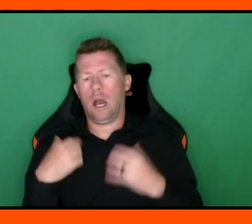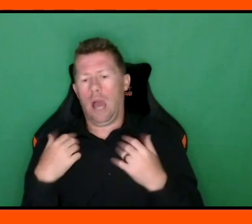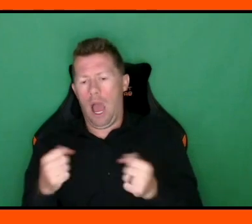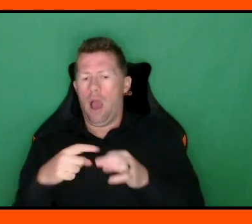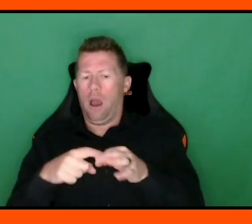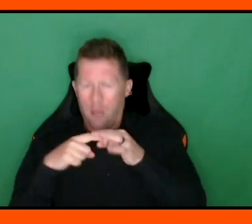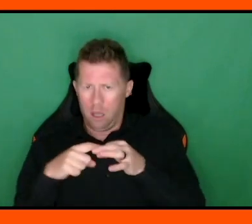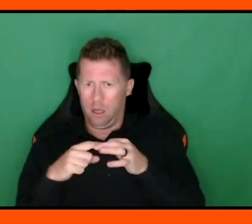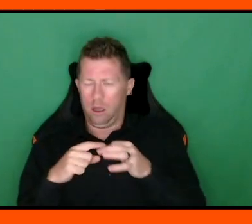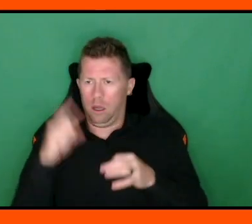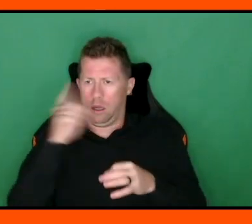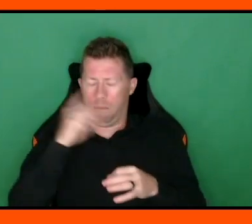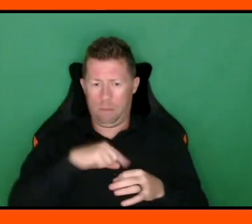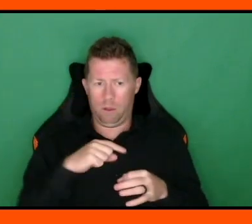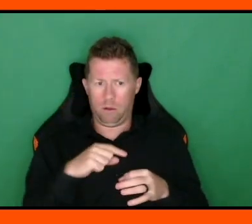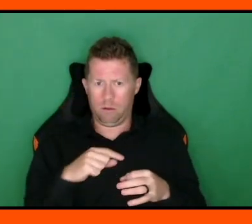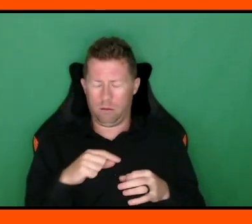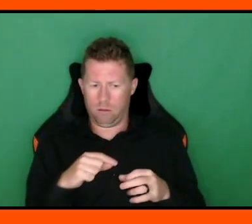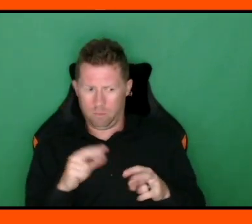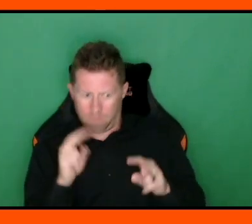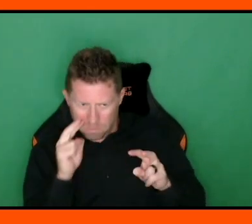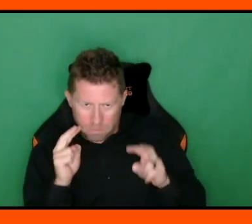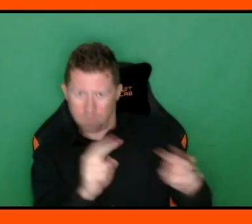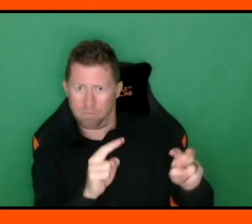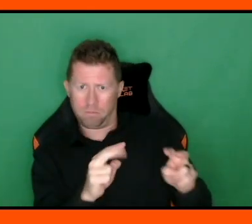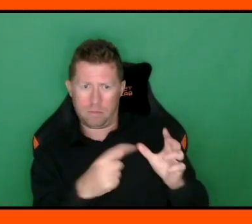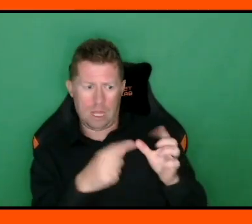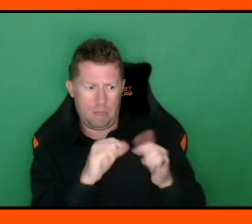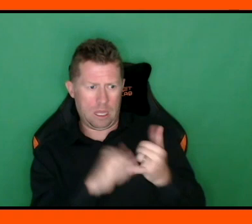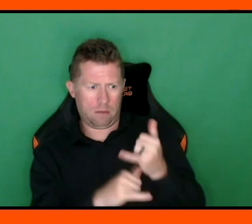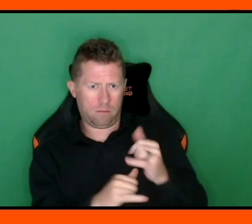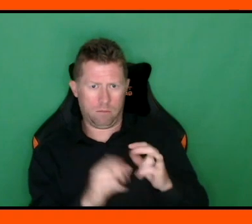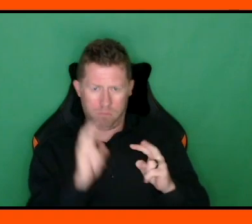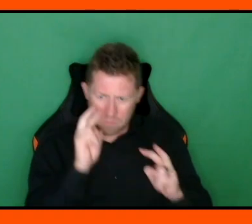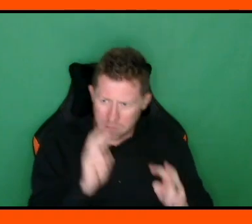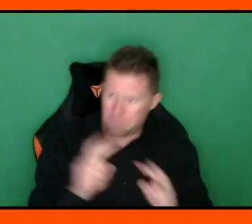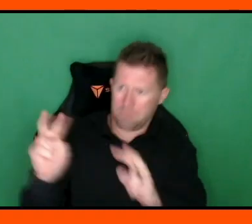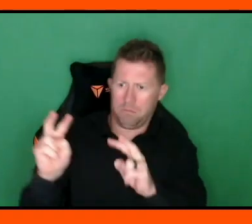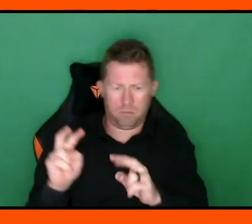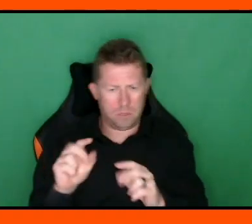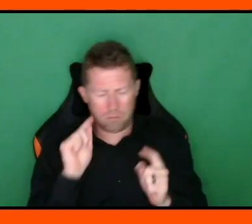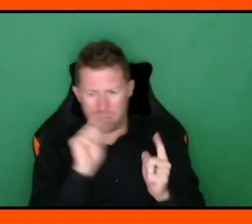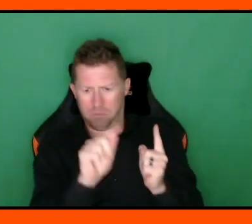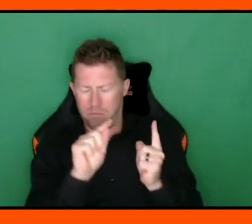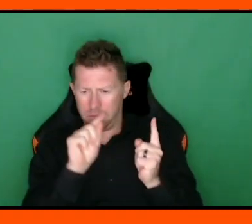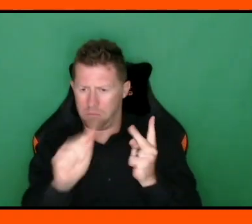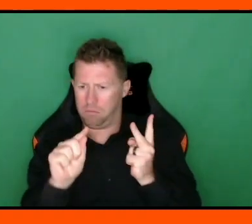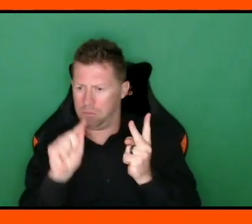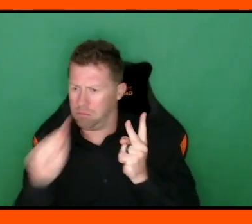so people have really engaged. They’ve looked at the ABS website already and they’ve noticed both in the presentation